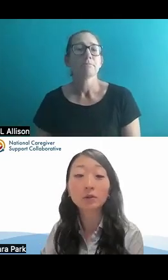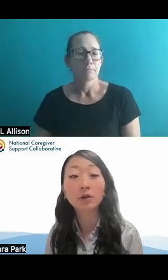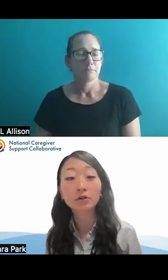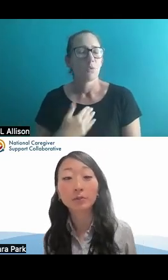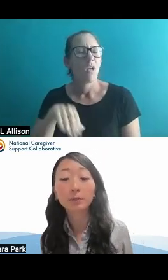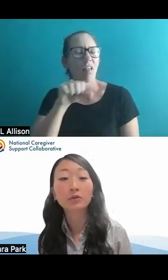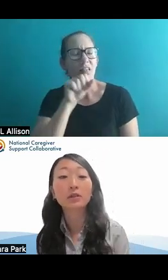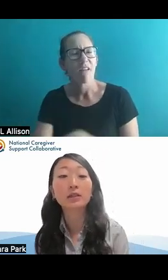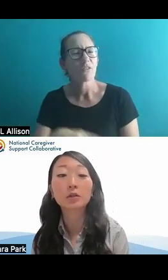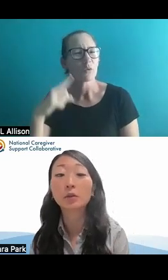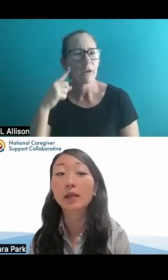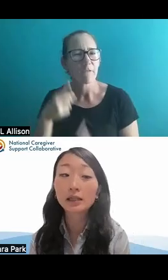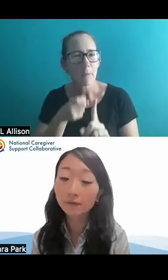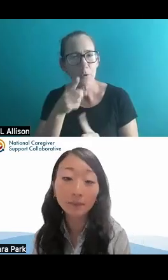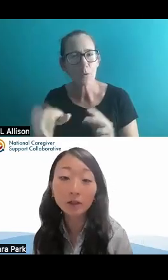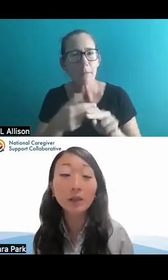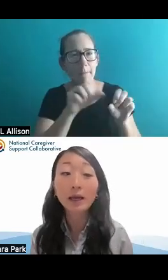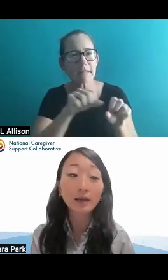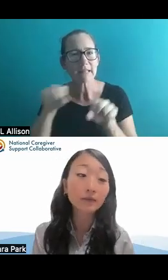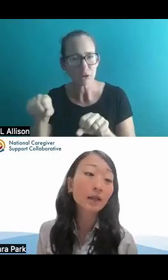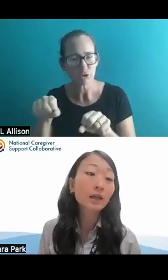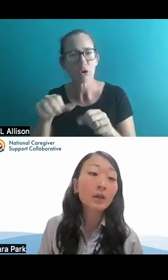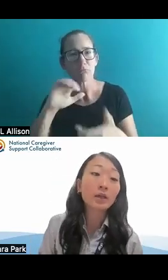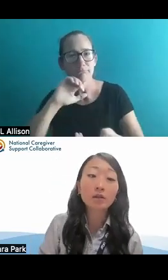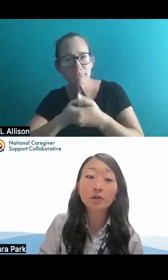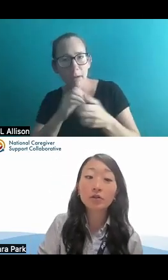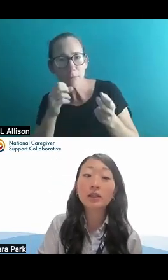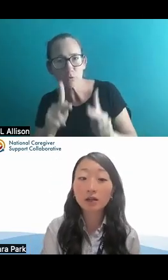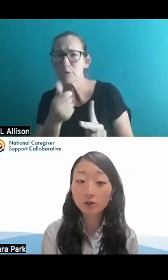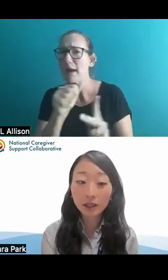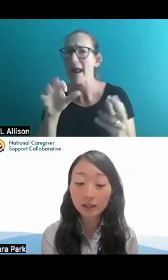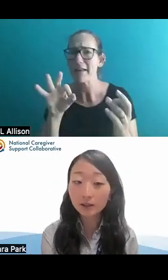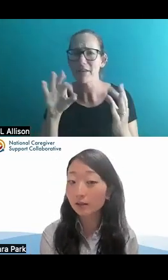partnership opportunities or with any feedback you may have. We encourage you to take our trainings,